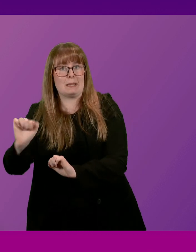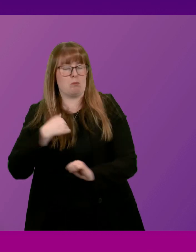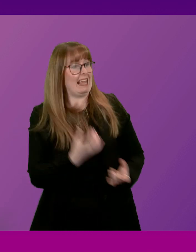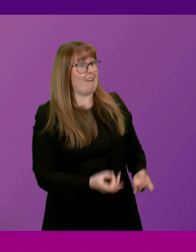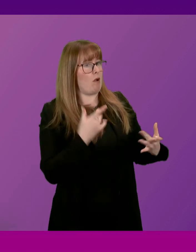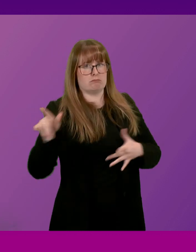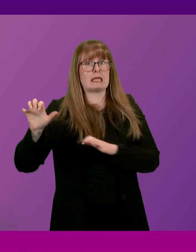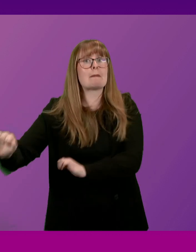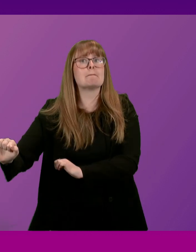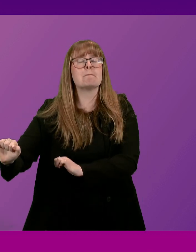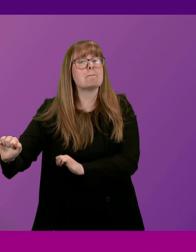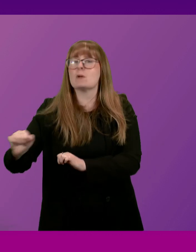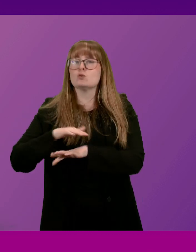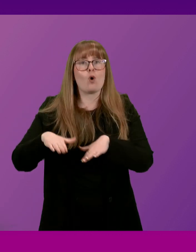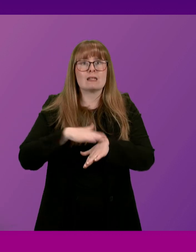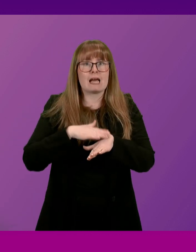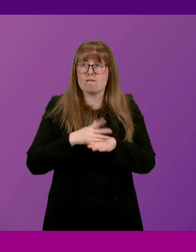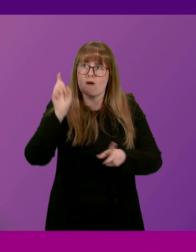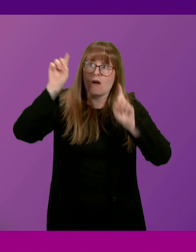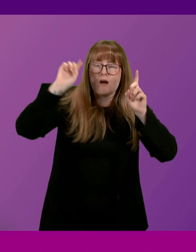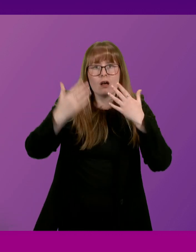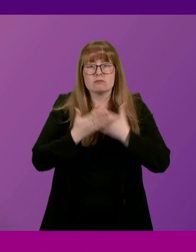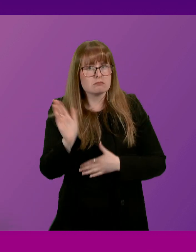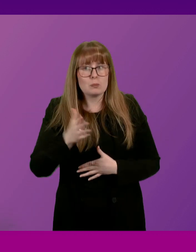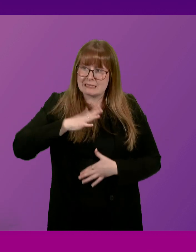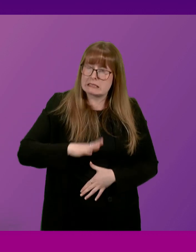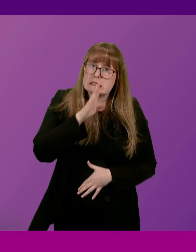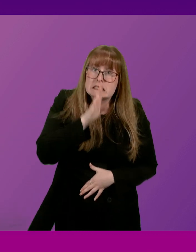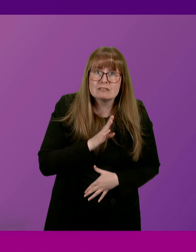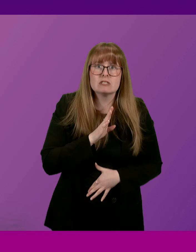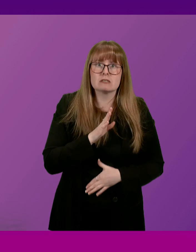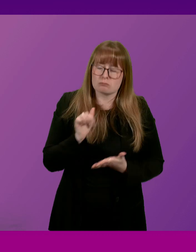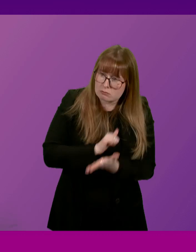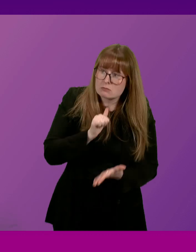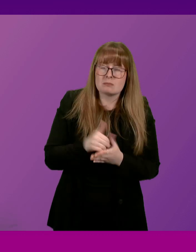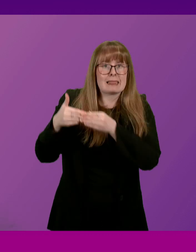This is not a time for rigid ideologies but for serious and pragmatic leadership.